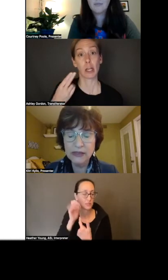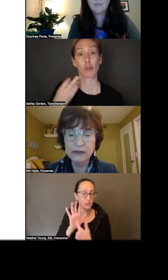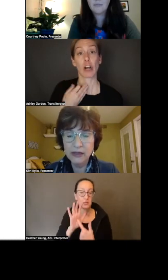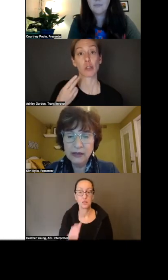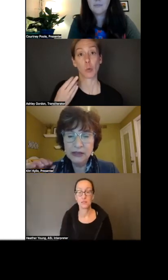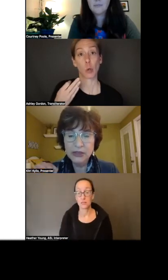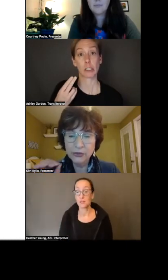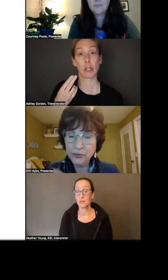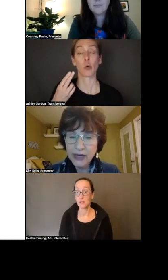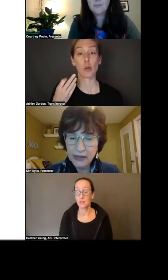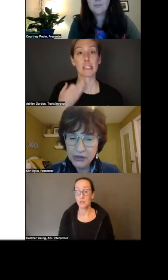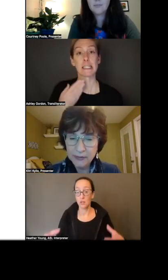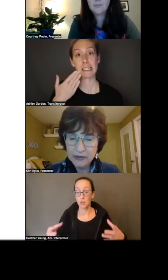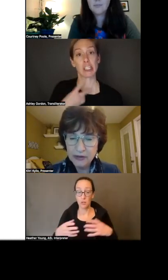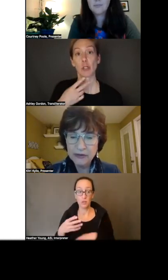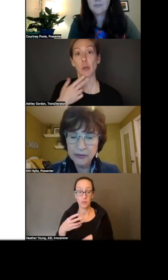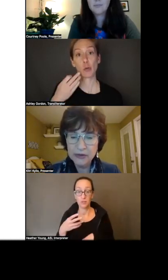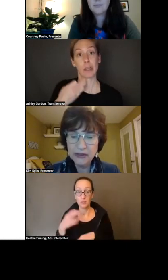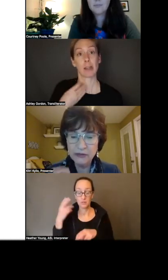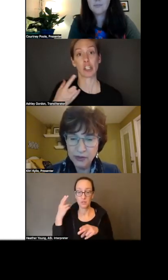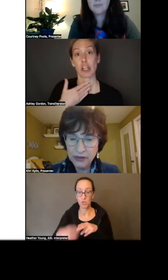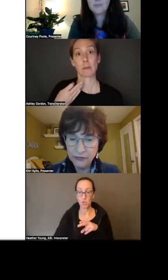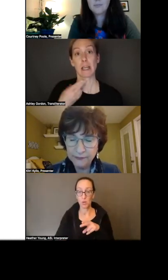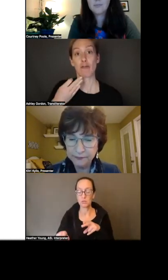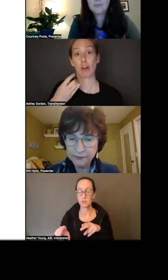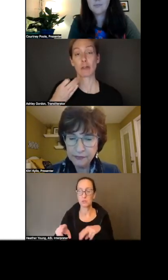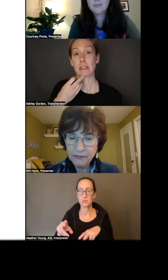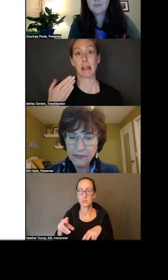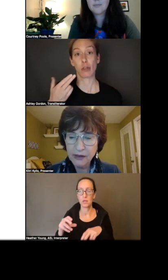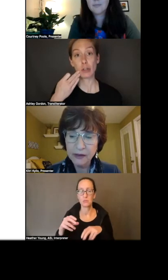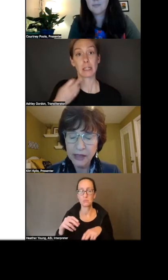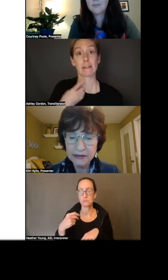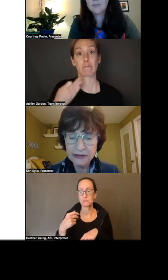in teaching you three handshapes that represent three different consonants